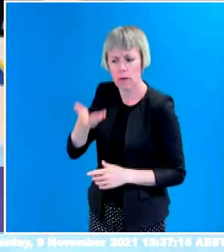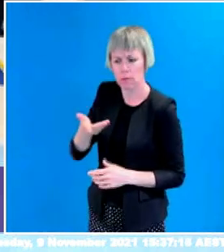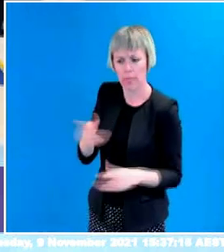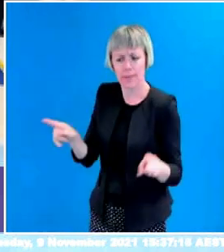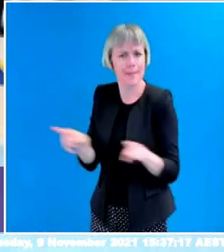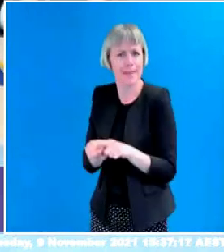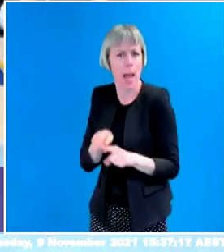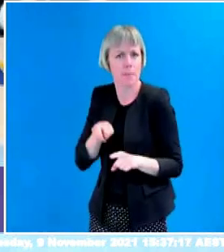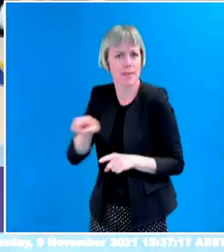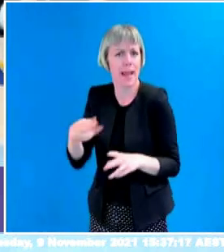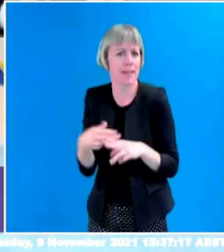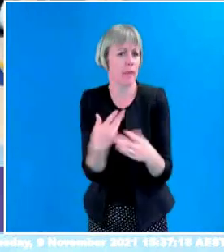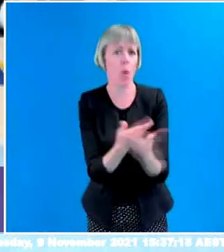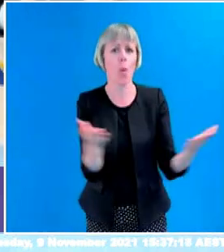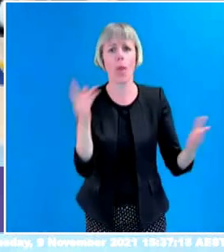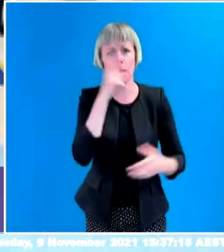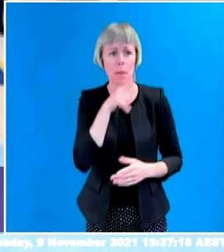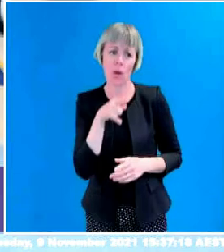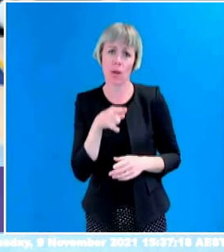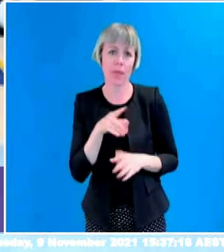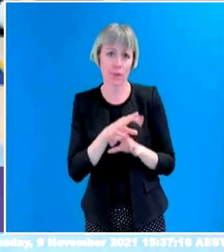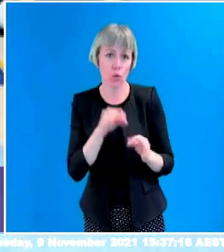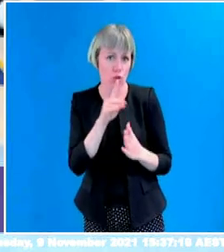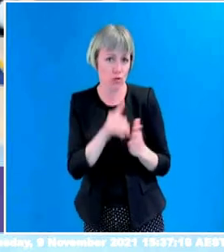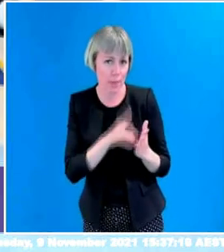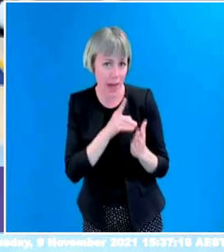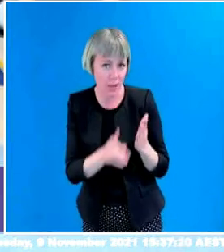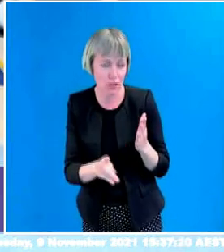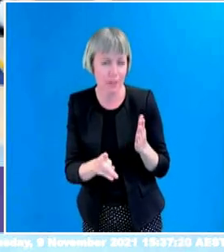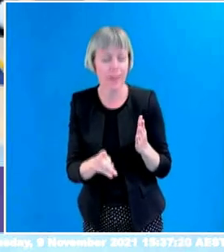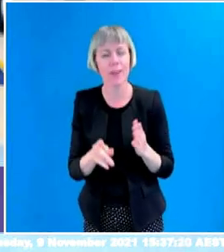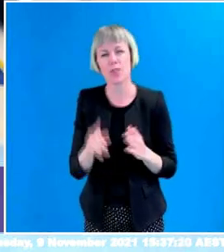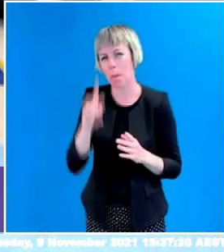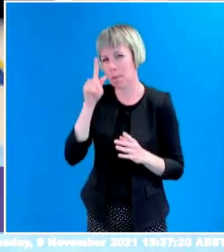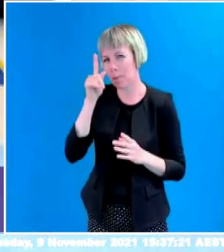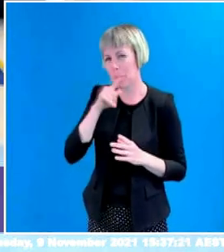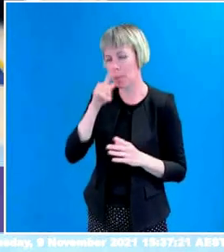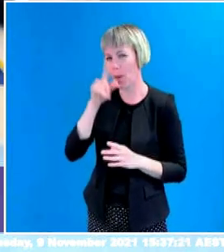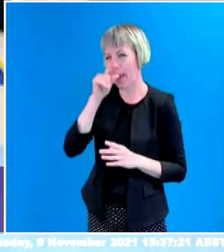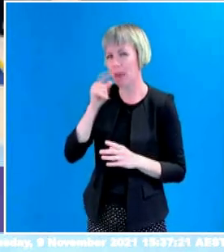So it's trying to get around those kinds of arguments by saying you must provide